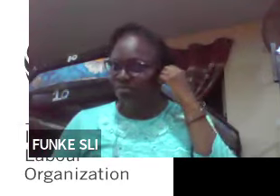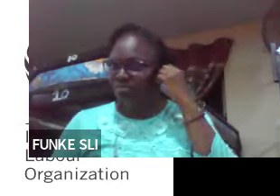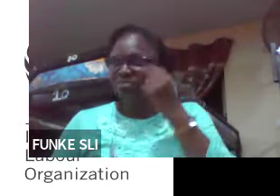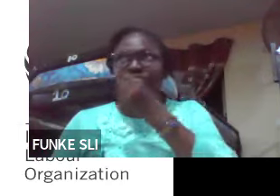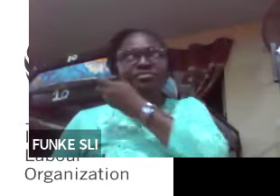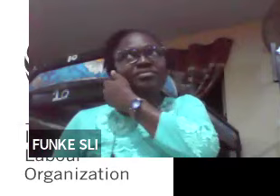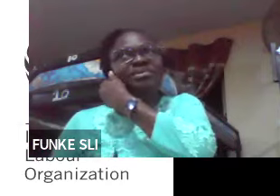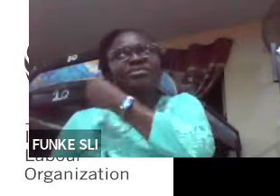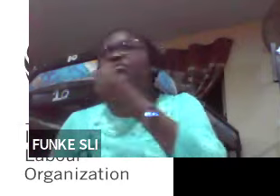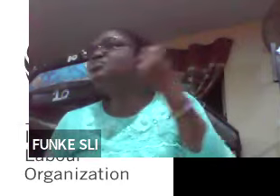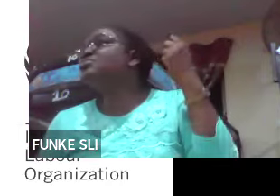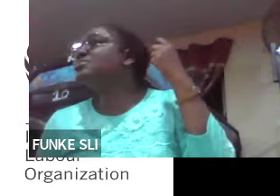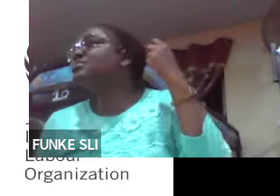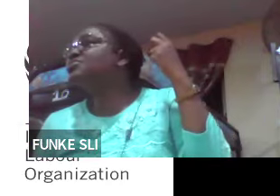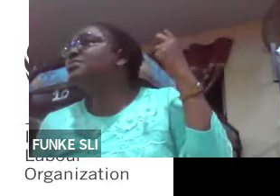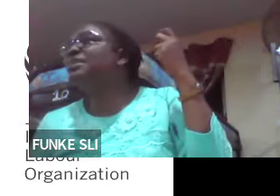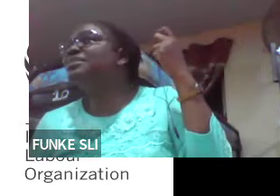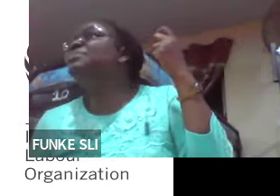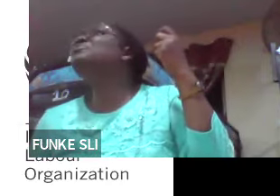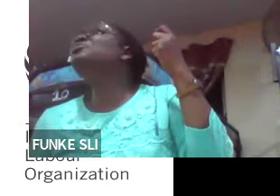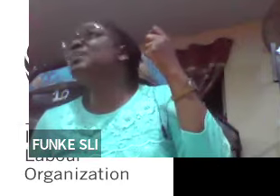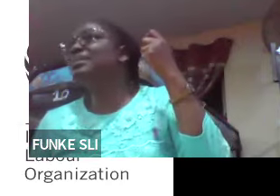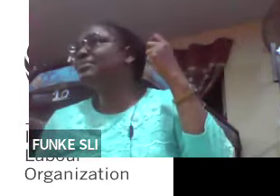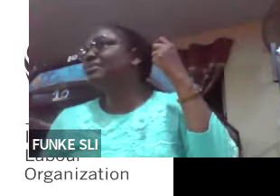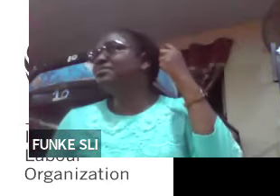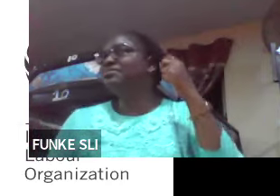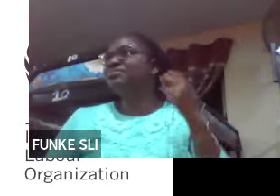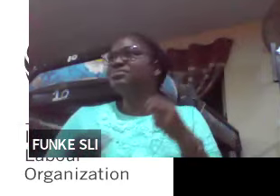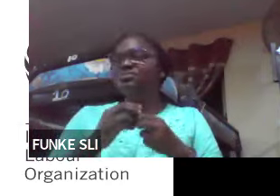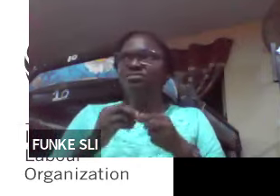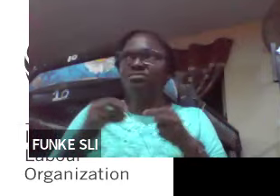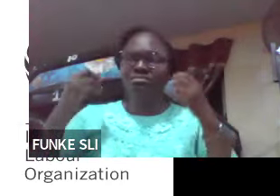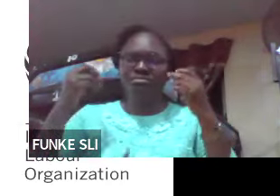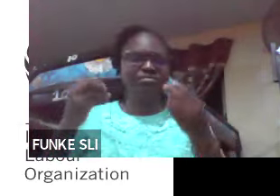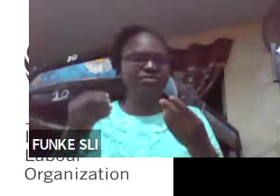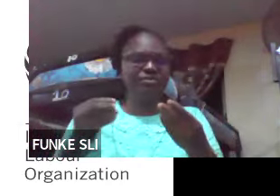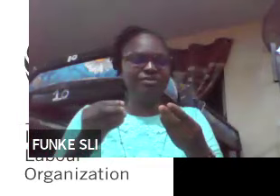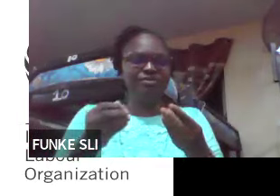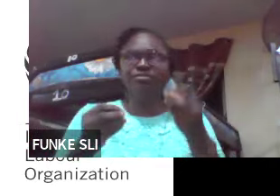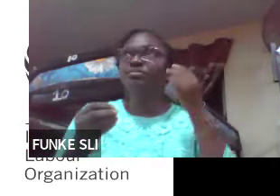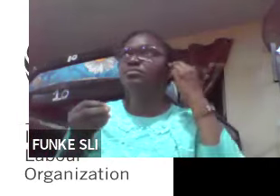Ima Chima: Some may not be able to raise their hand because they are not seeing those icons. Some are blind.